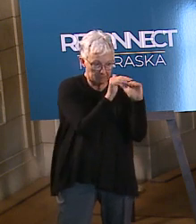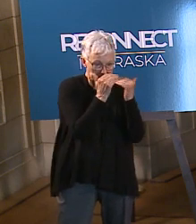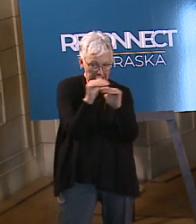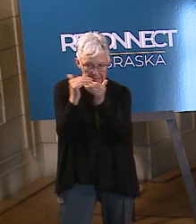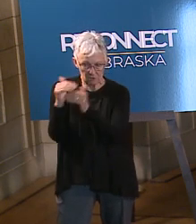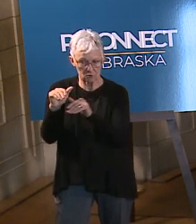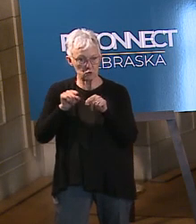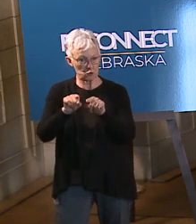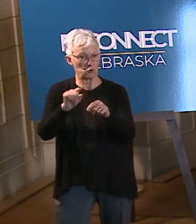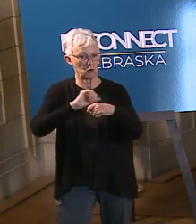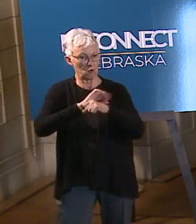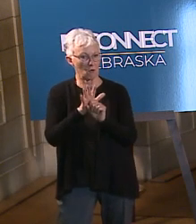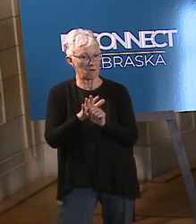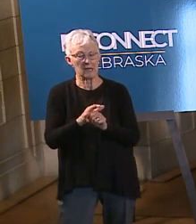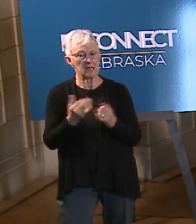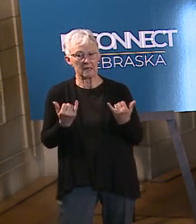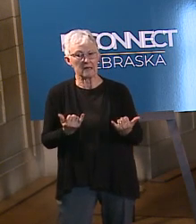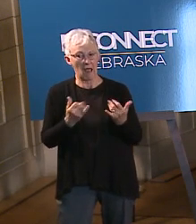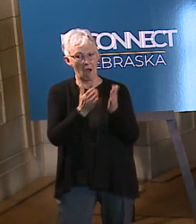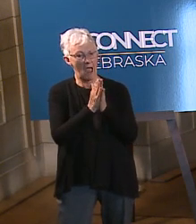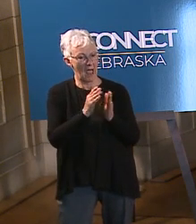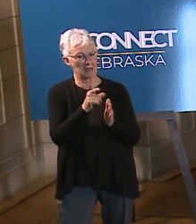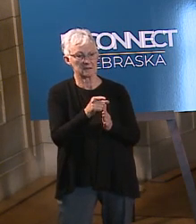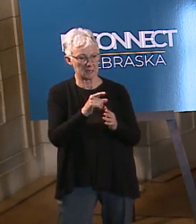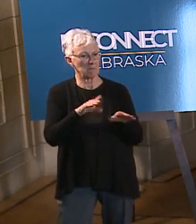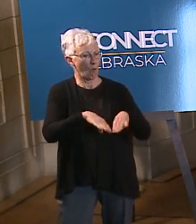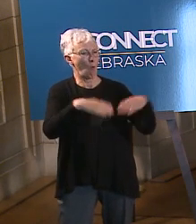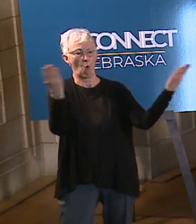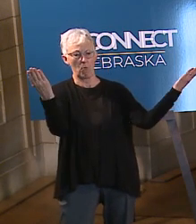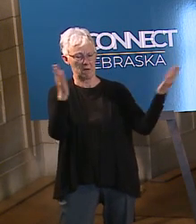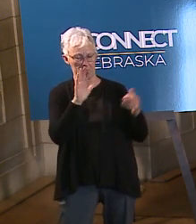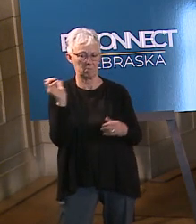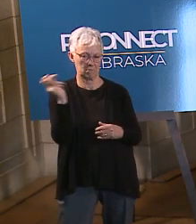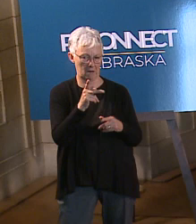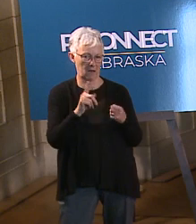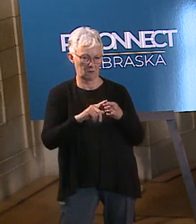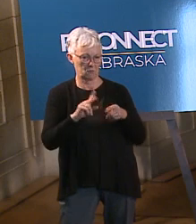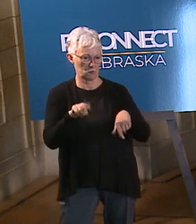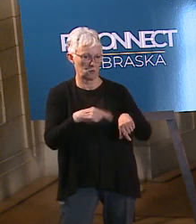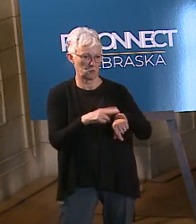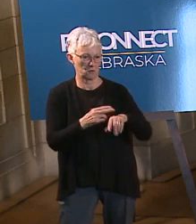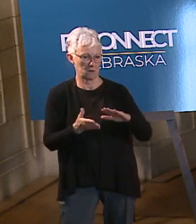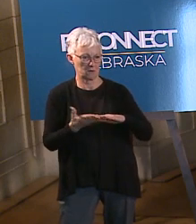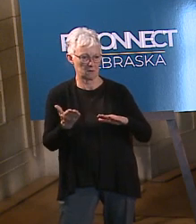SPREAD OF THE VIRUS, ENCOURAGING ALL THOSE ORGANIZATIONS TAKING THE PANDEMIC REQUIREMENTS TO